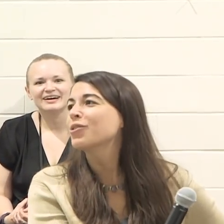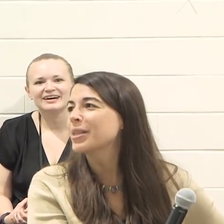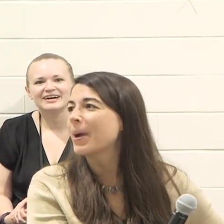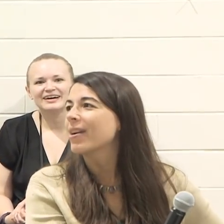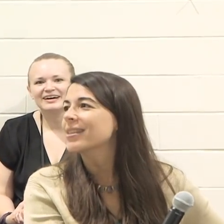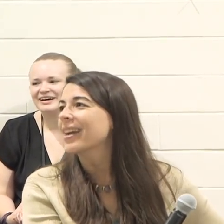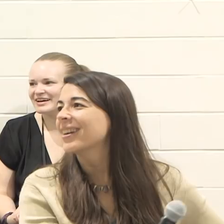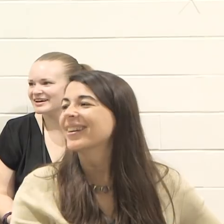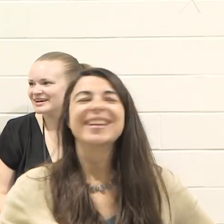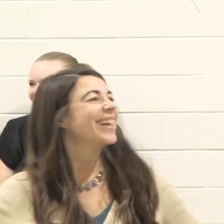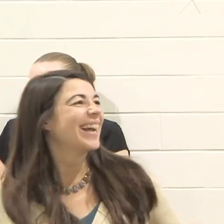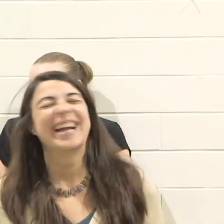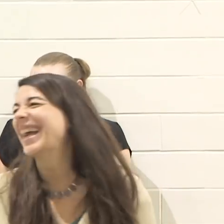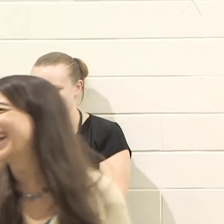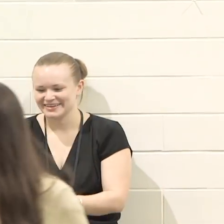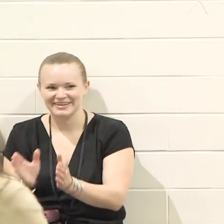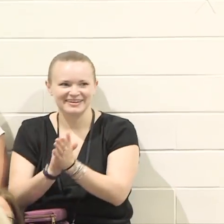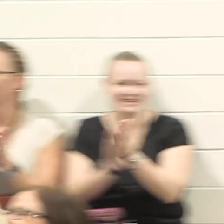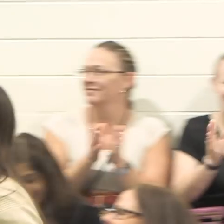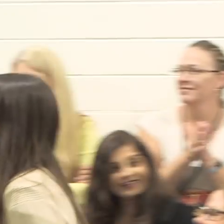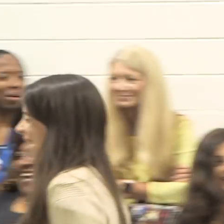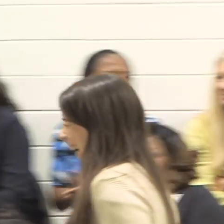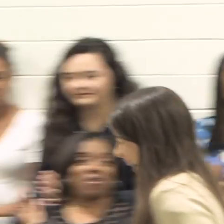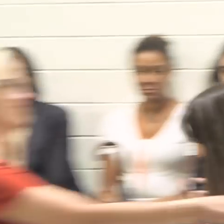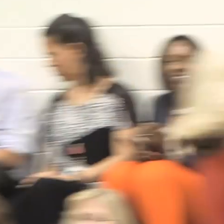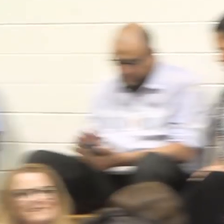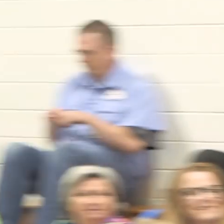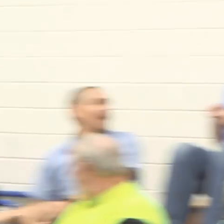all right all right